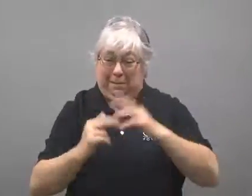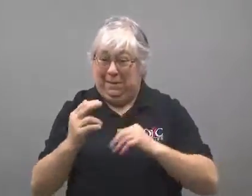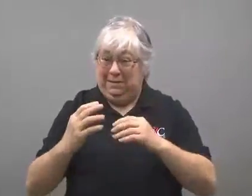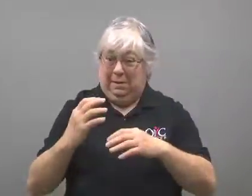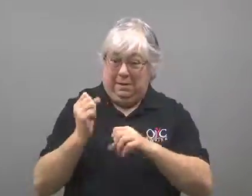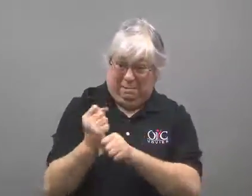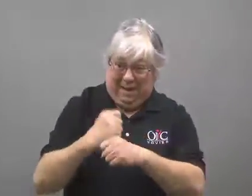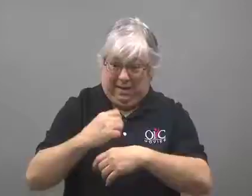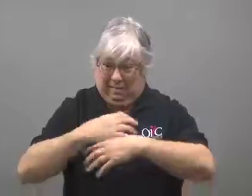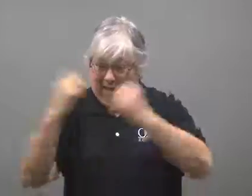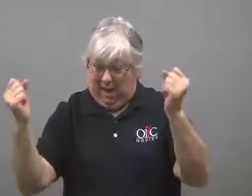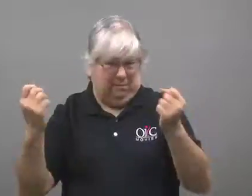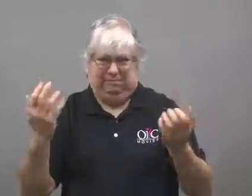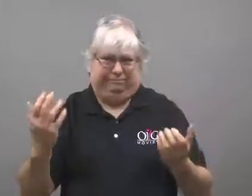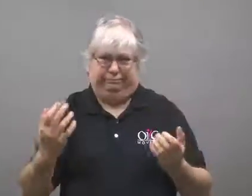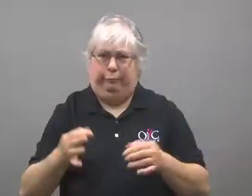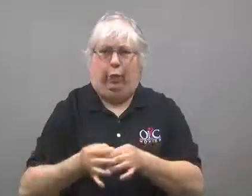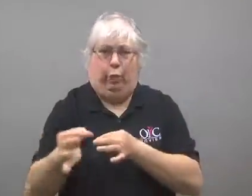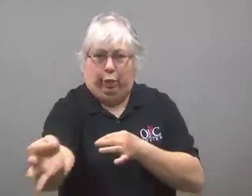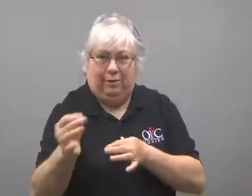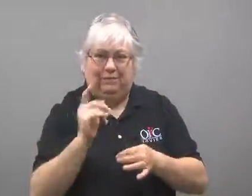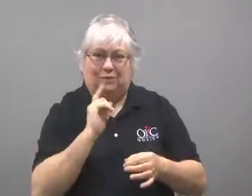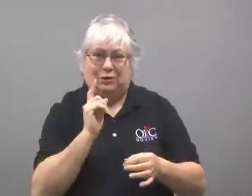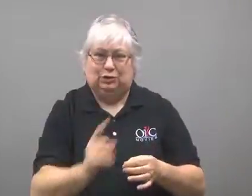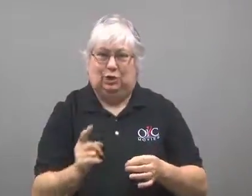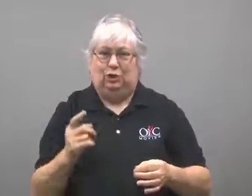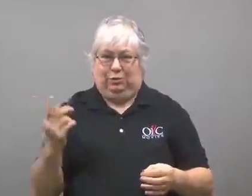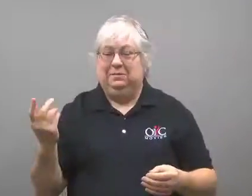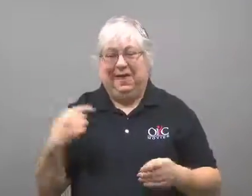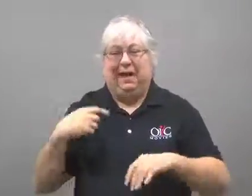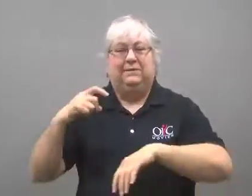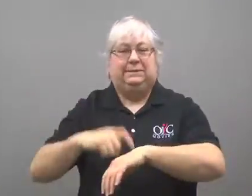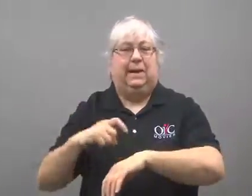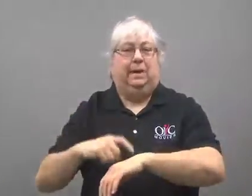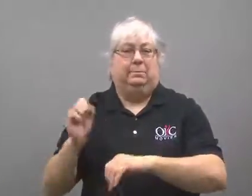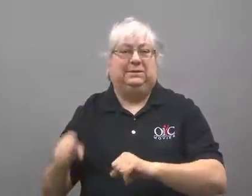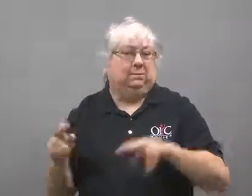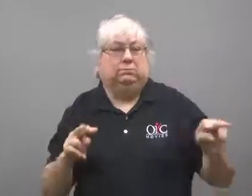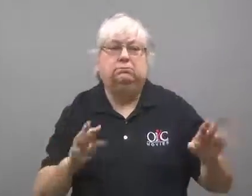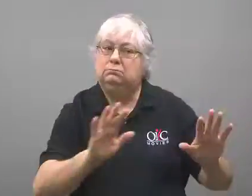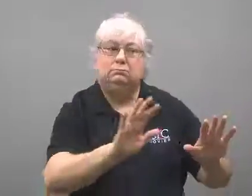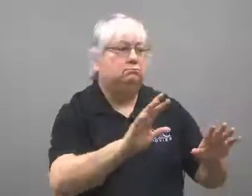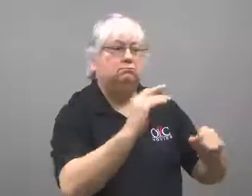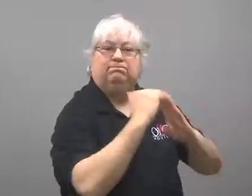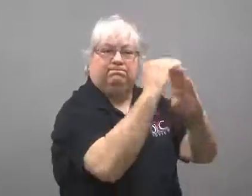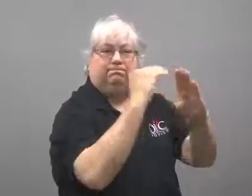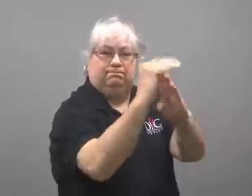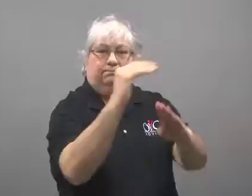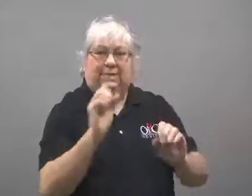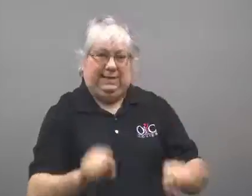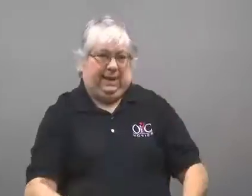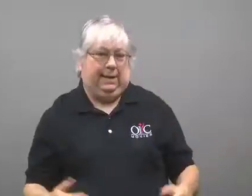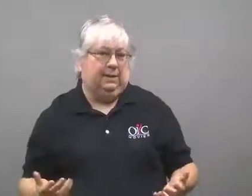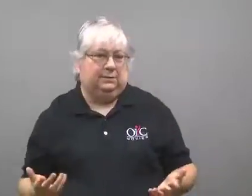This would delay any creation of a weapon, and give time to block it.